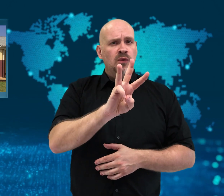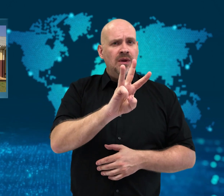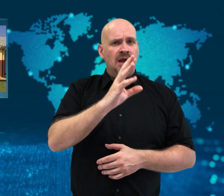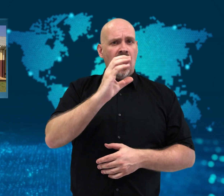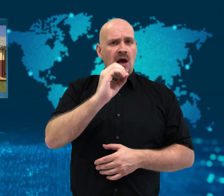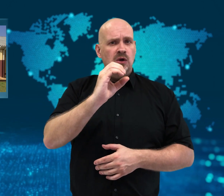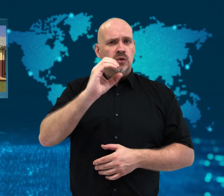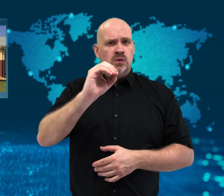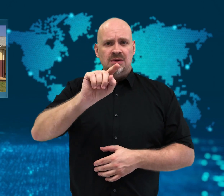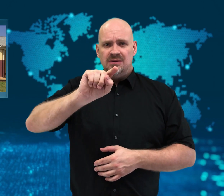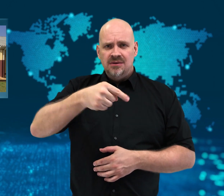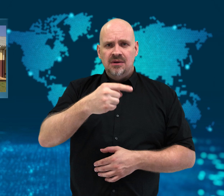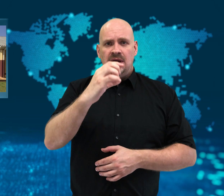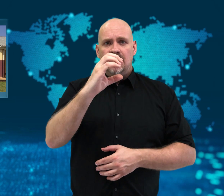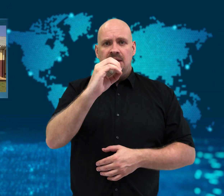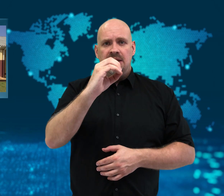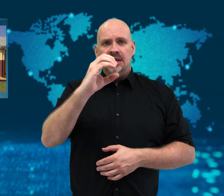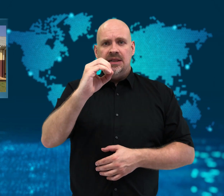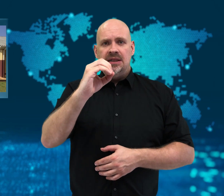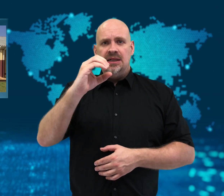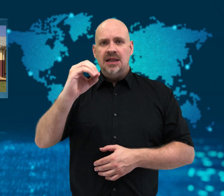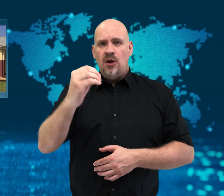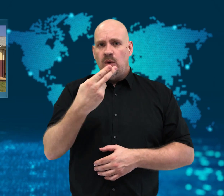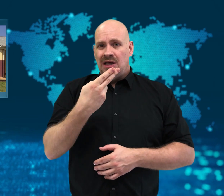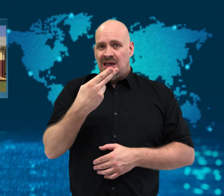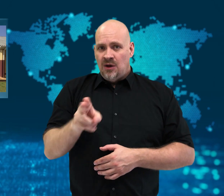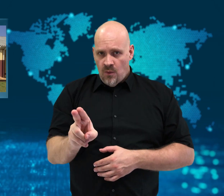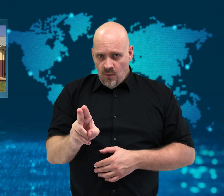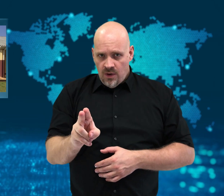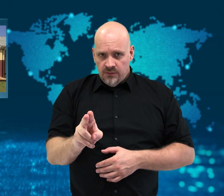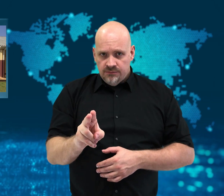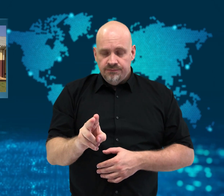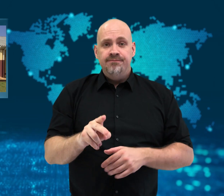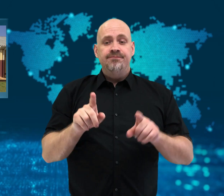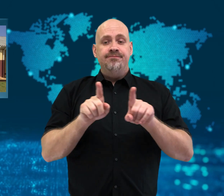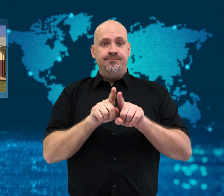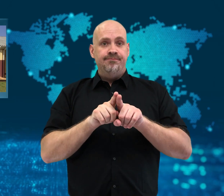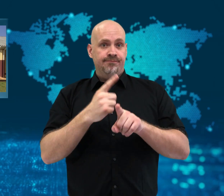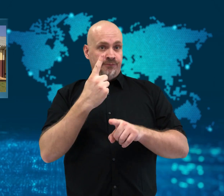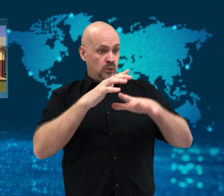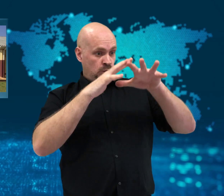Each solar station costs 300,000 euros